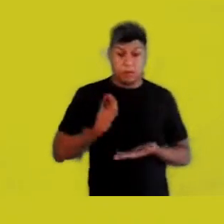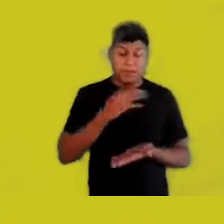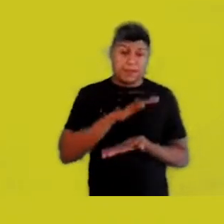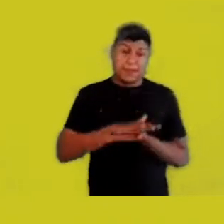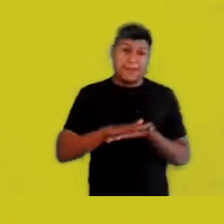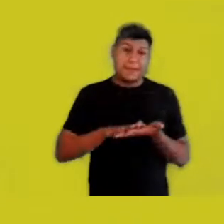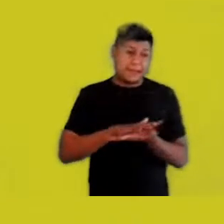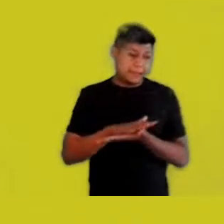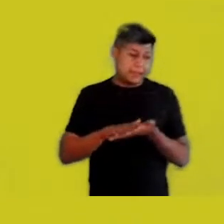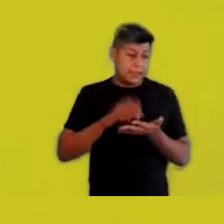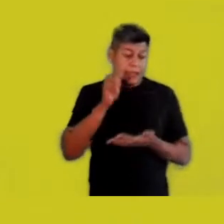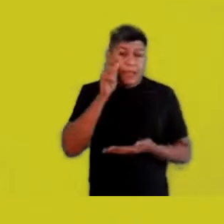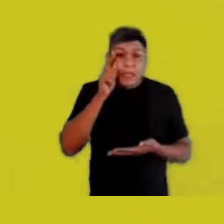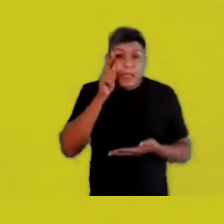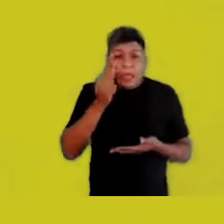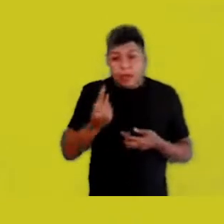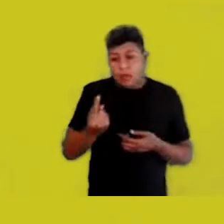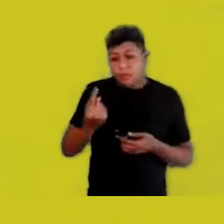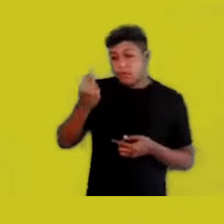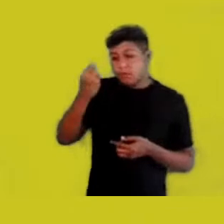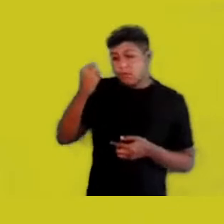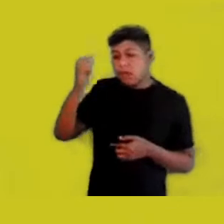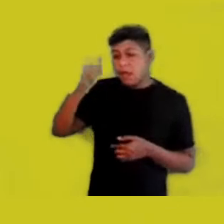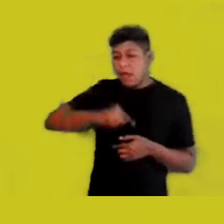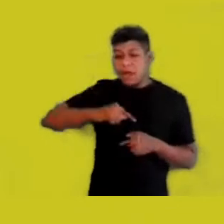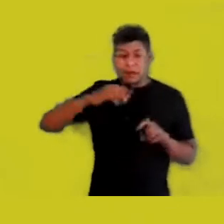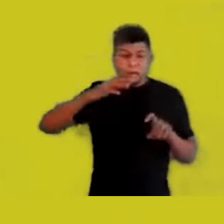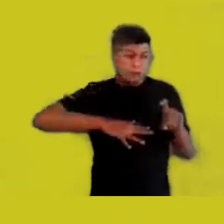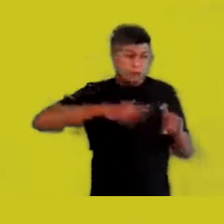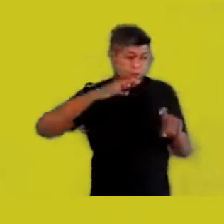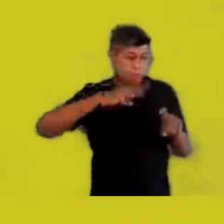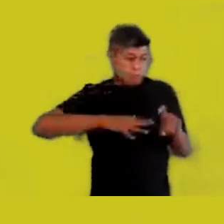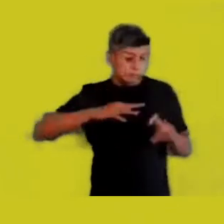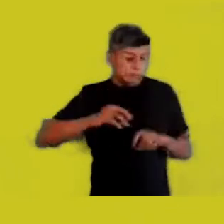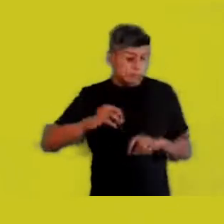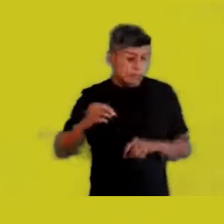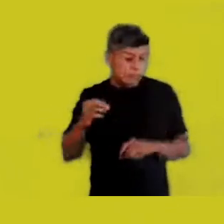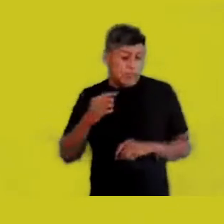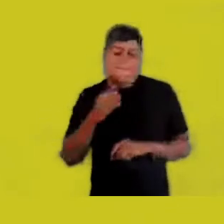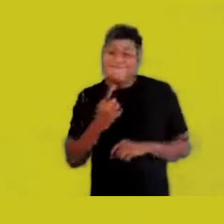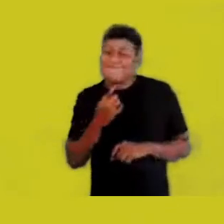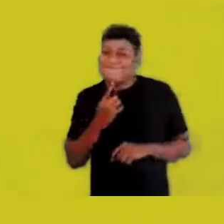The idea of the primitive, in fact, is a fiction. It has never existed. We’re either all primitive, or none of us are.